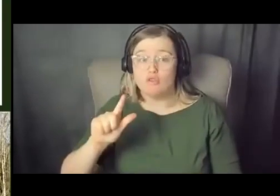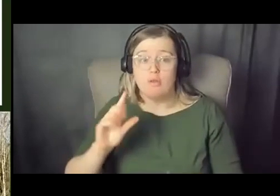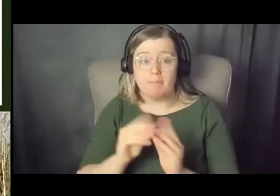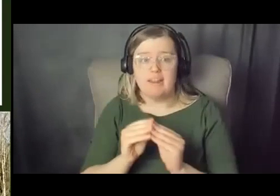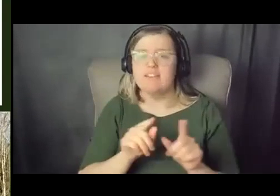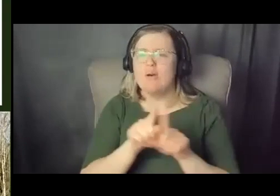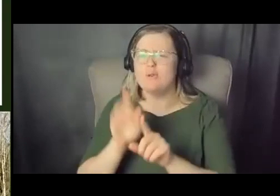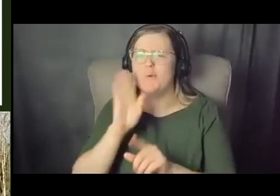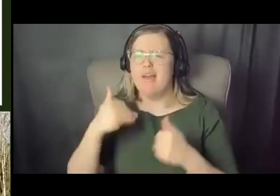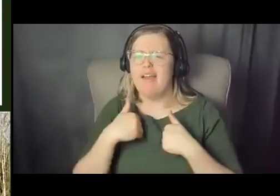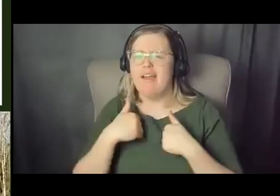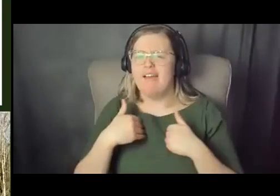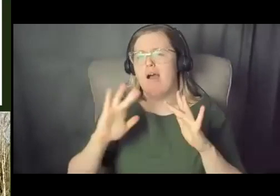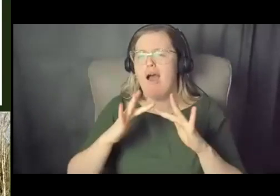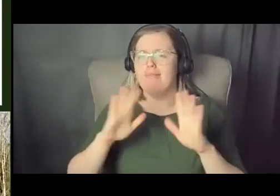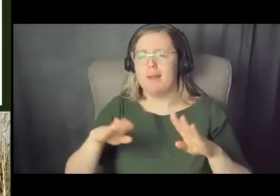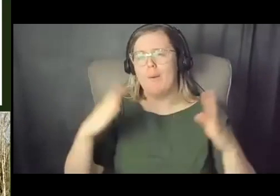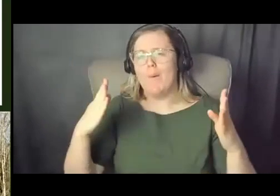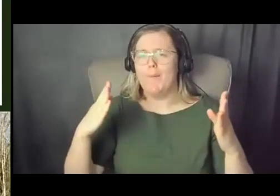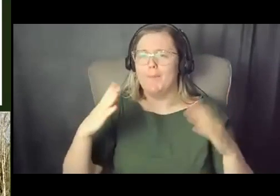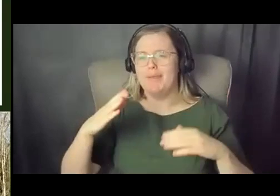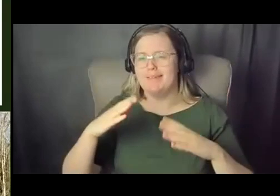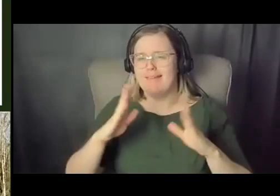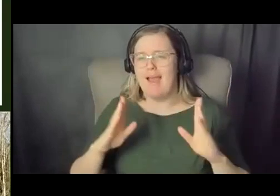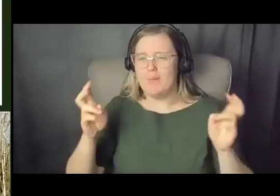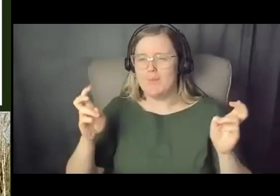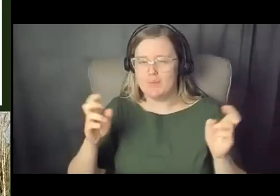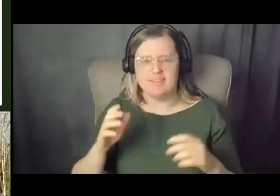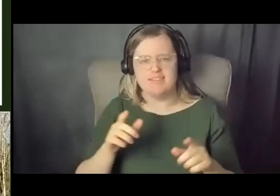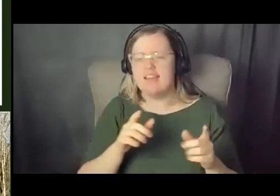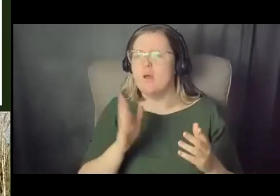some of the same information you're getting at the meetings.